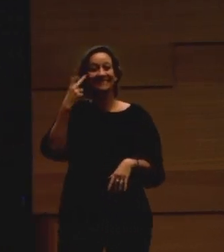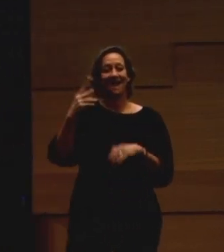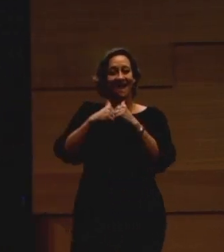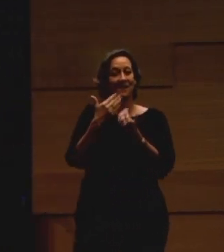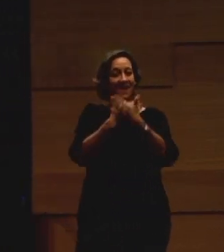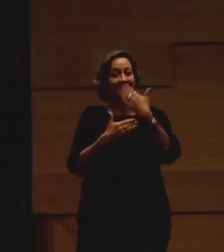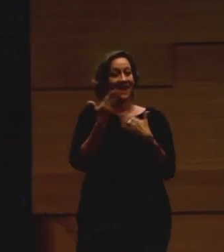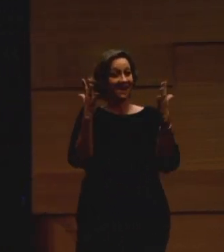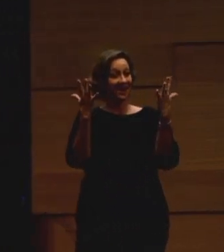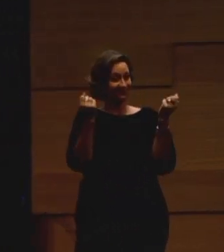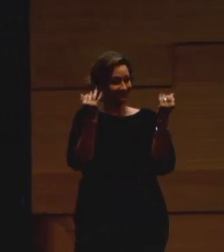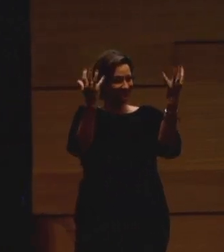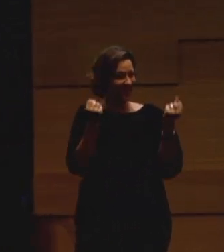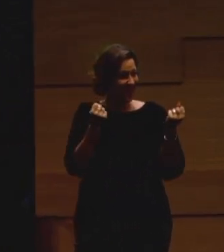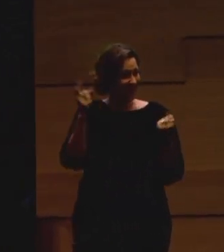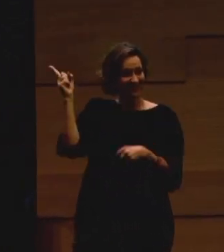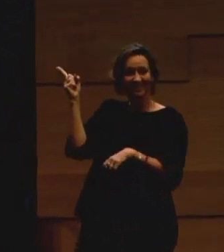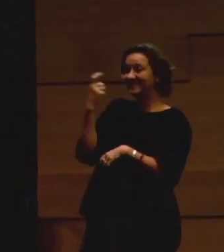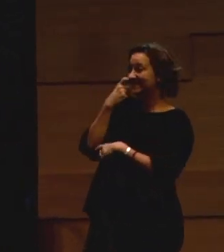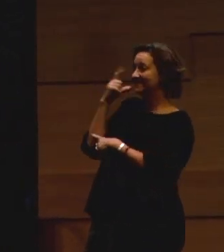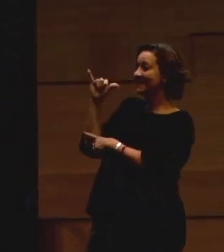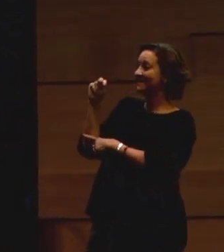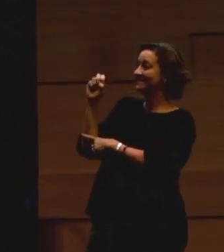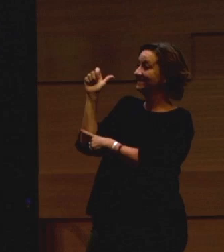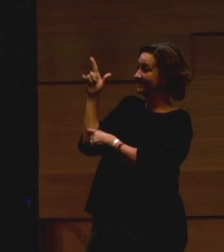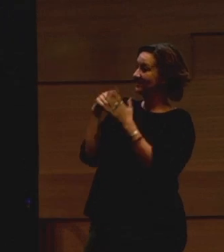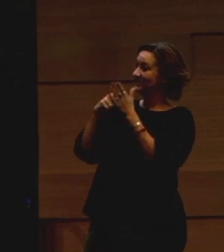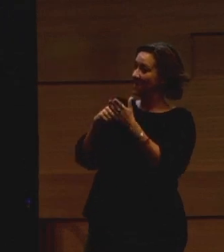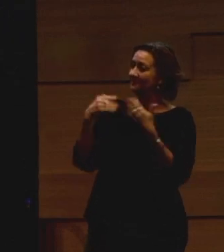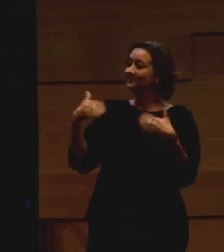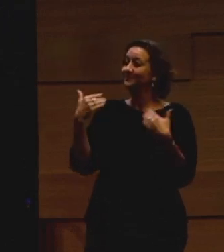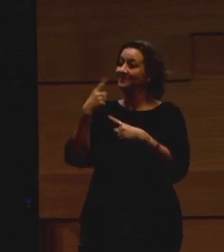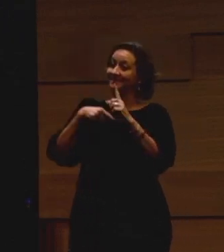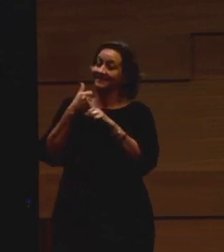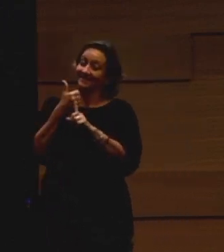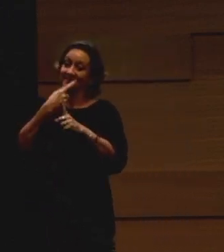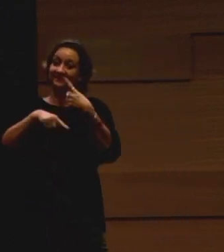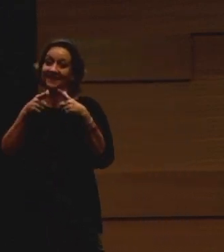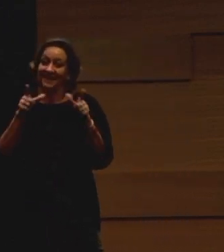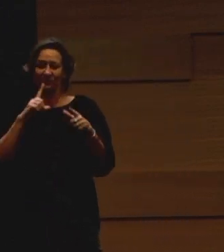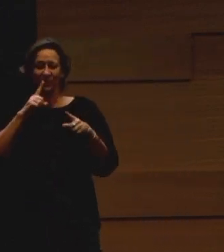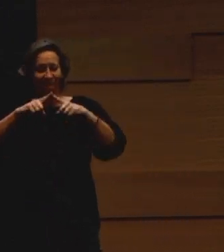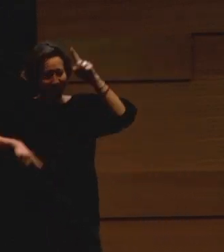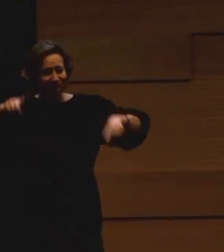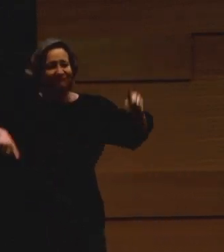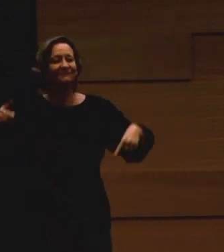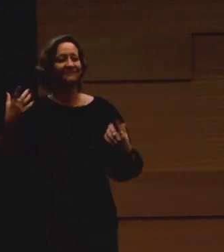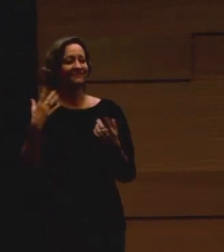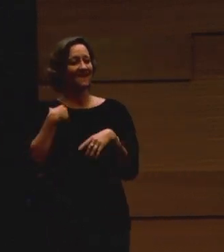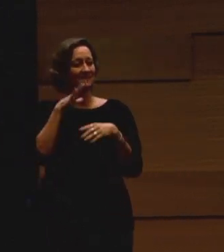Now you see how it's done with the hands. As shown by Linsay, there is a variety of sign language.